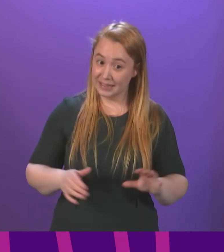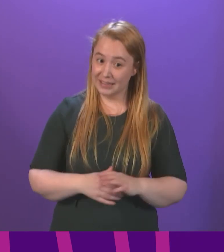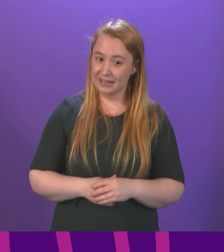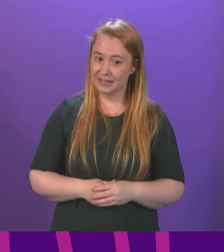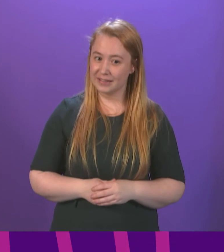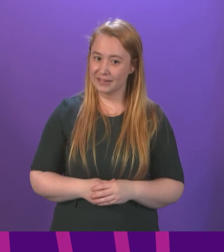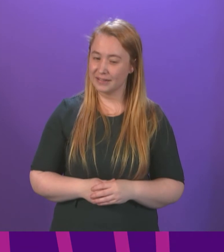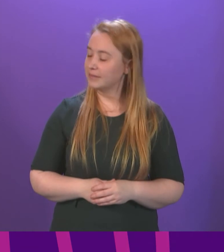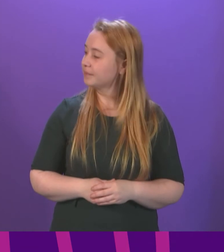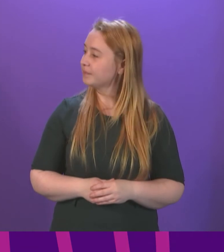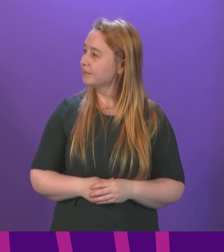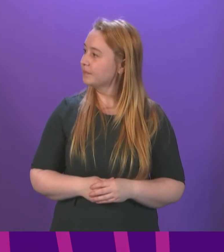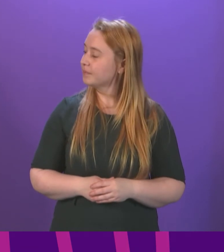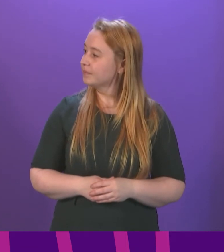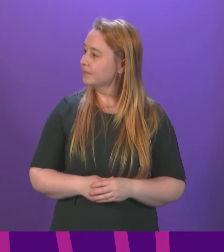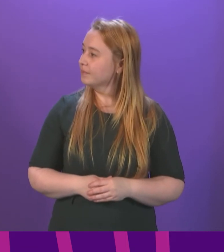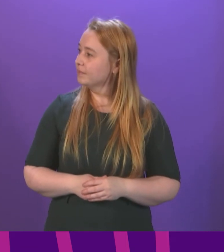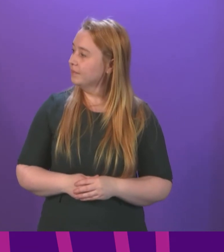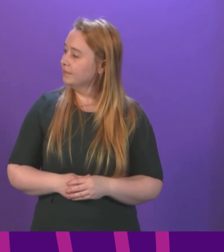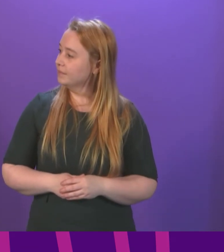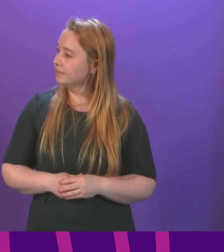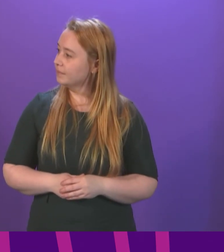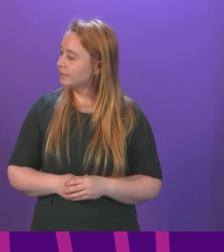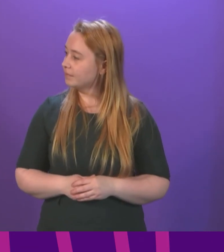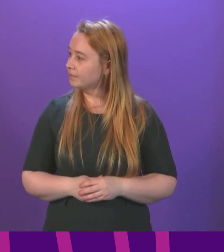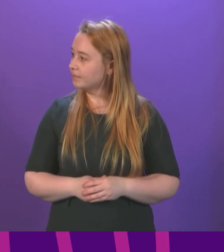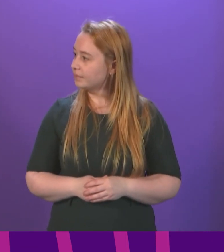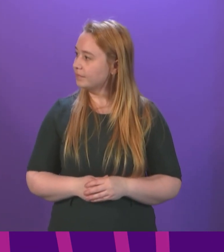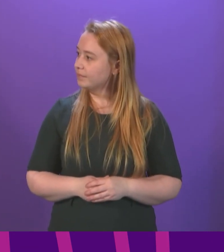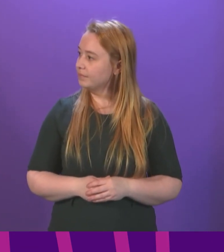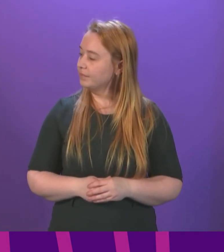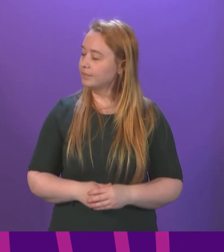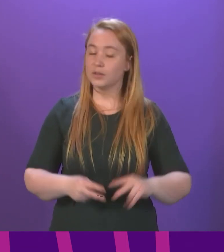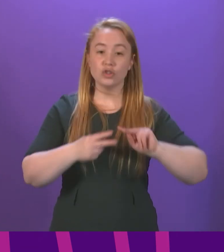Mairi Gougeon: Our expert advisers on genomics have told